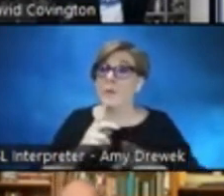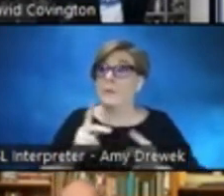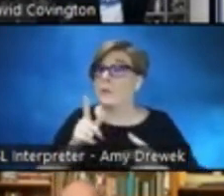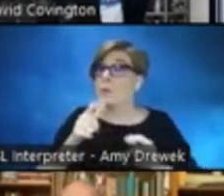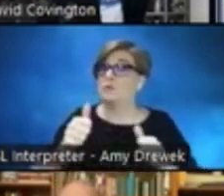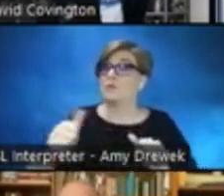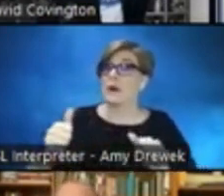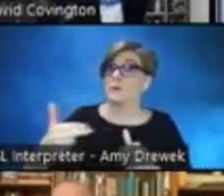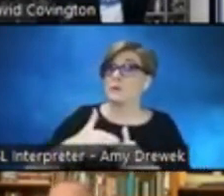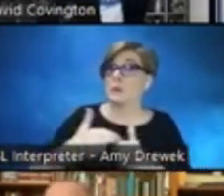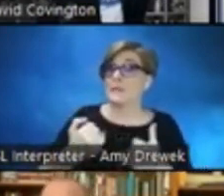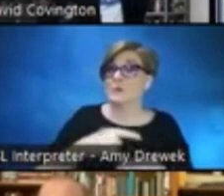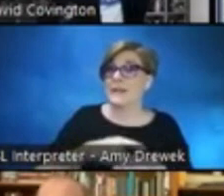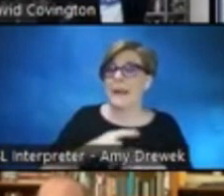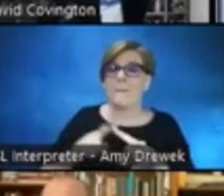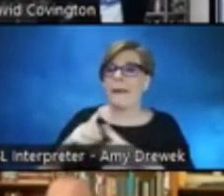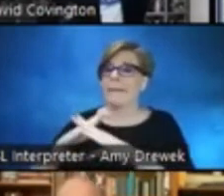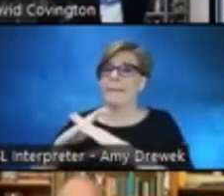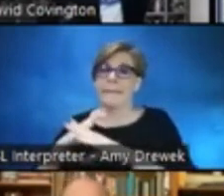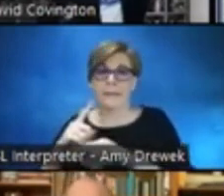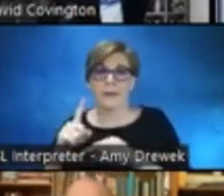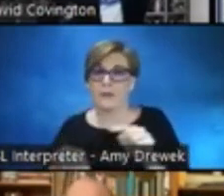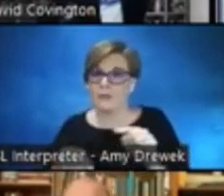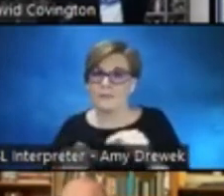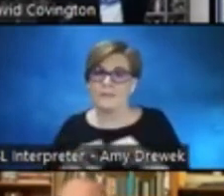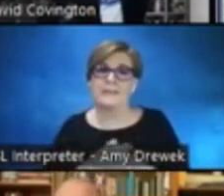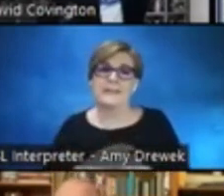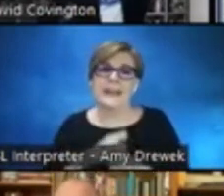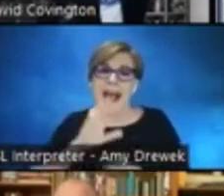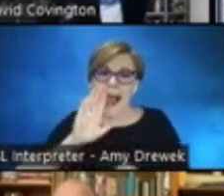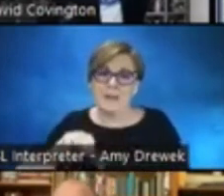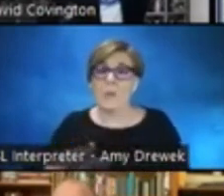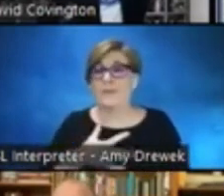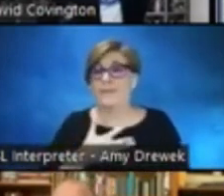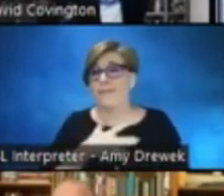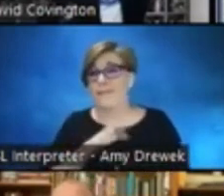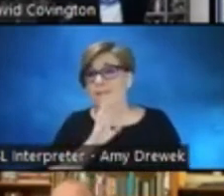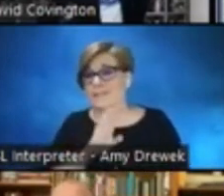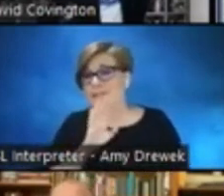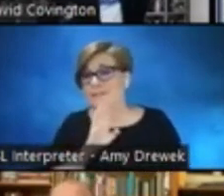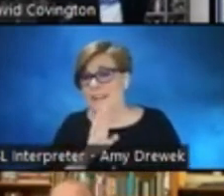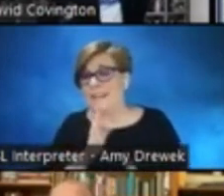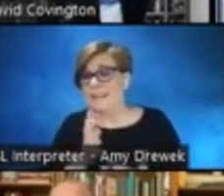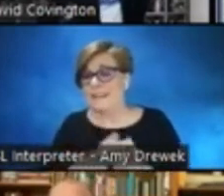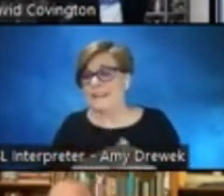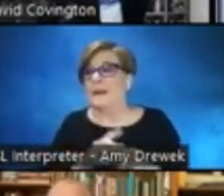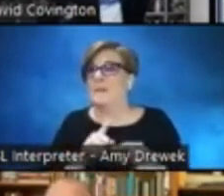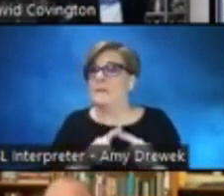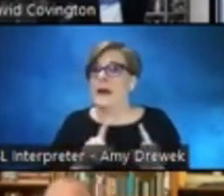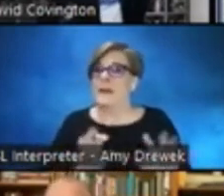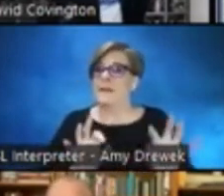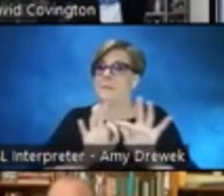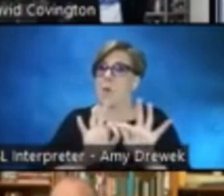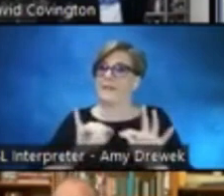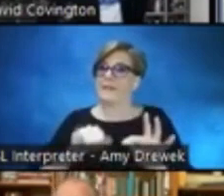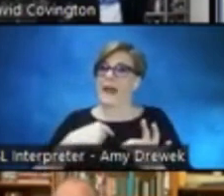YOU ARE NOT SUCCESSFUL. I KNOW IT IS FRUSTRATING, BUT IT IS IMPORTANT THAT WE GET THIS SECURITY RIGHT.